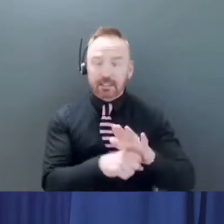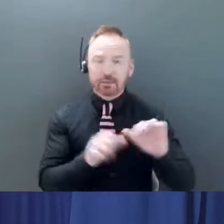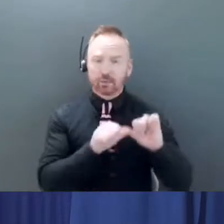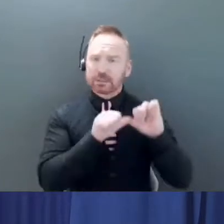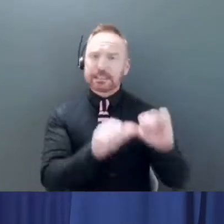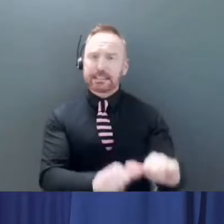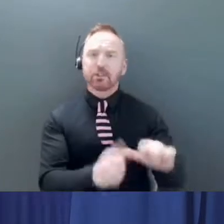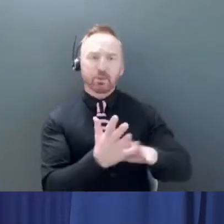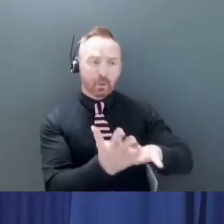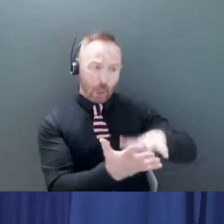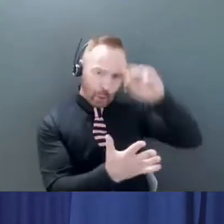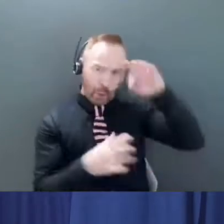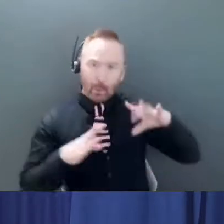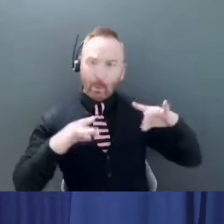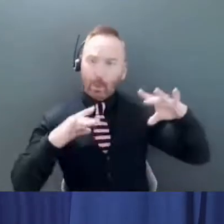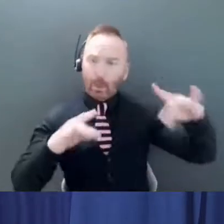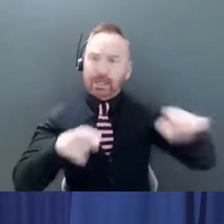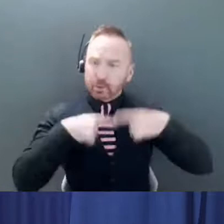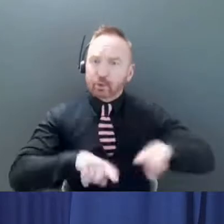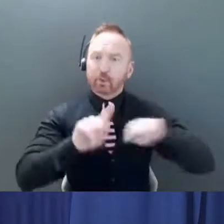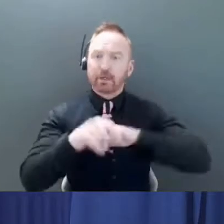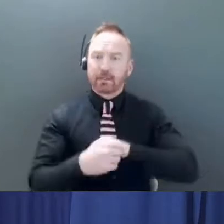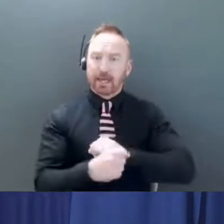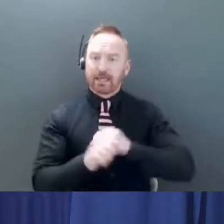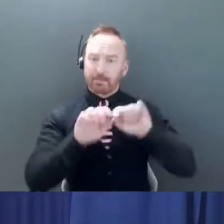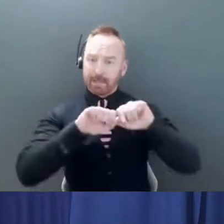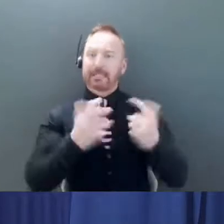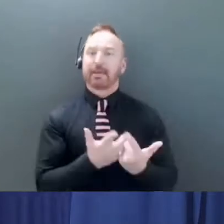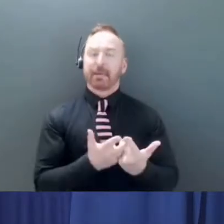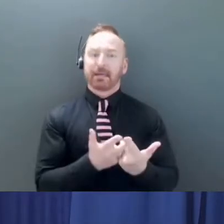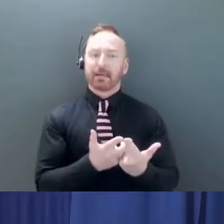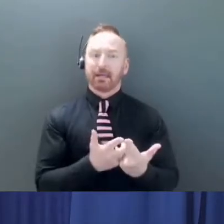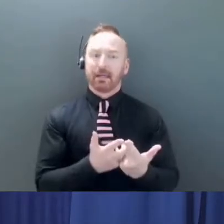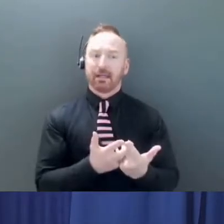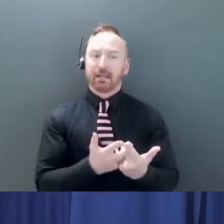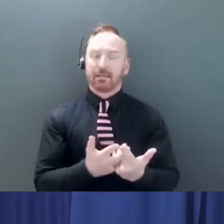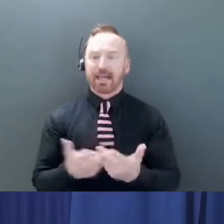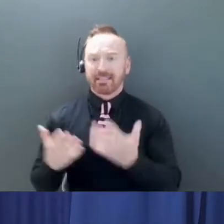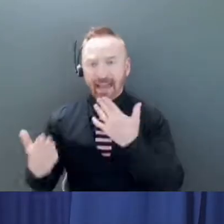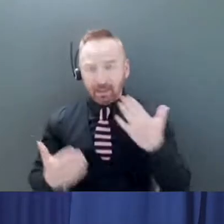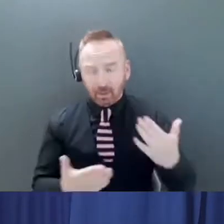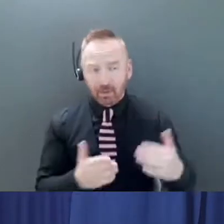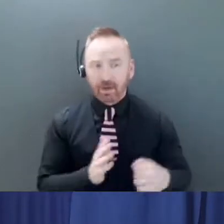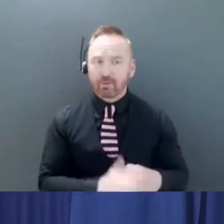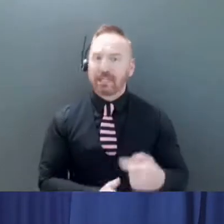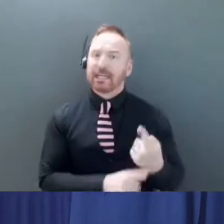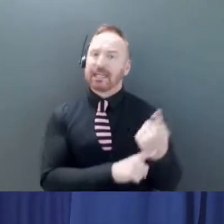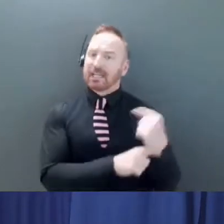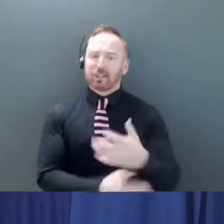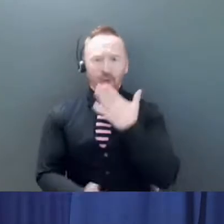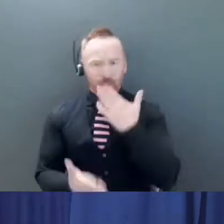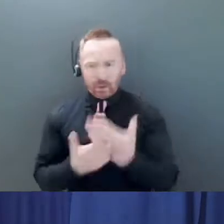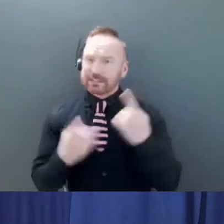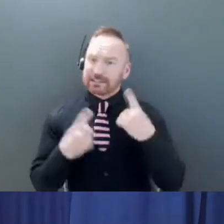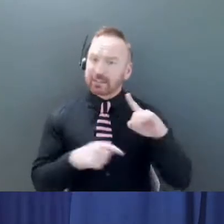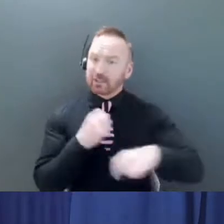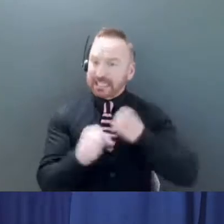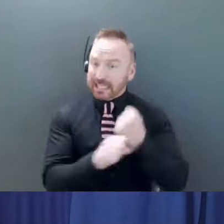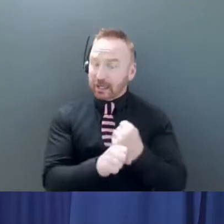pandemic truly thank you. We had a good and successful year last year. Together we learned a lot about